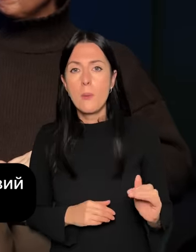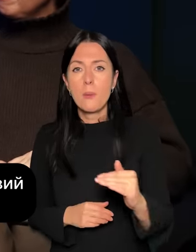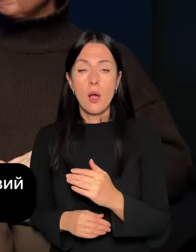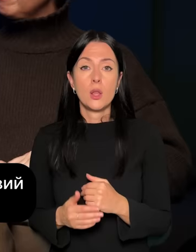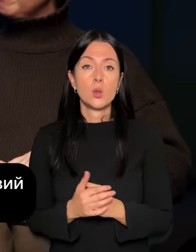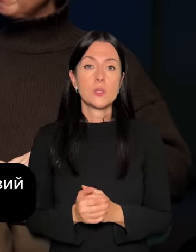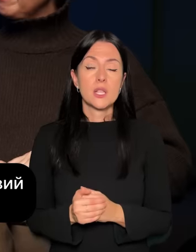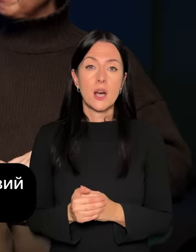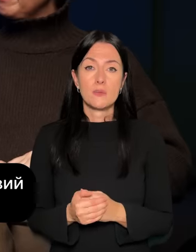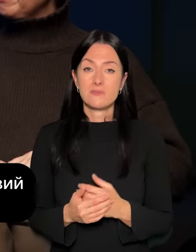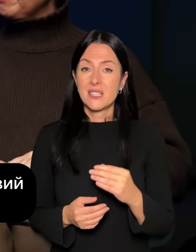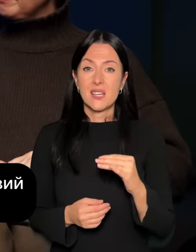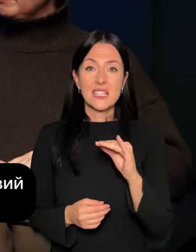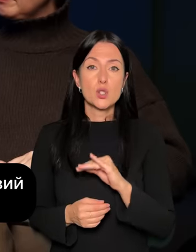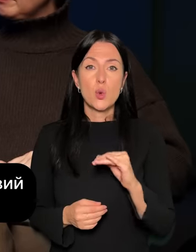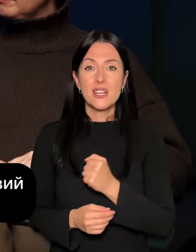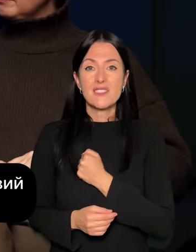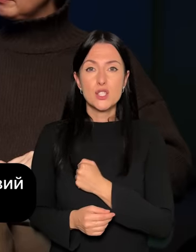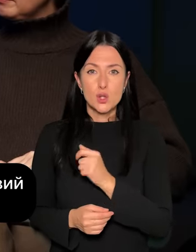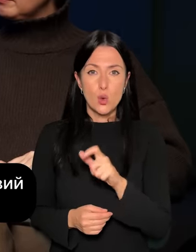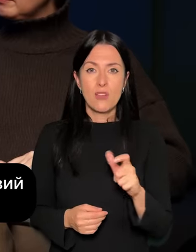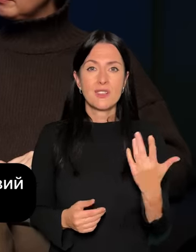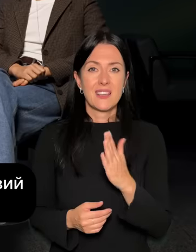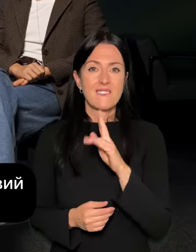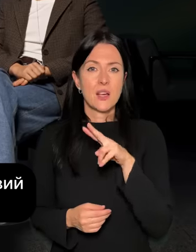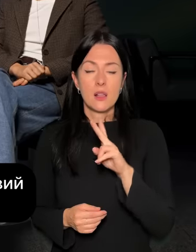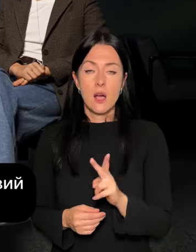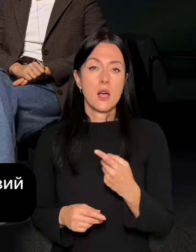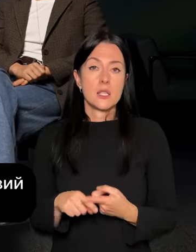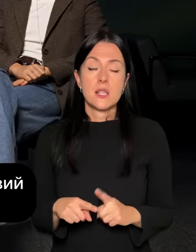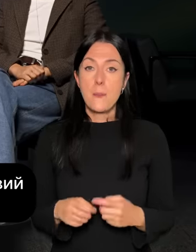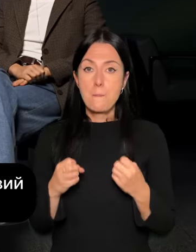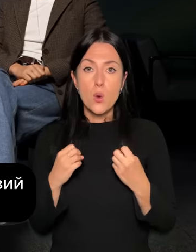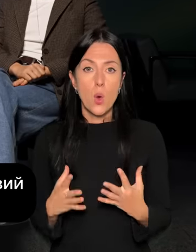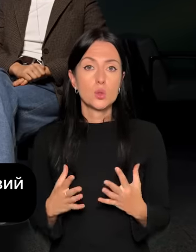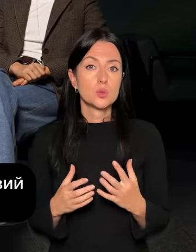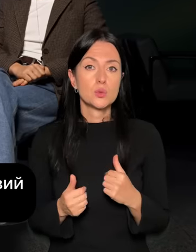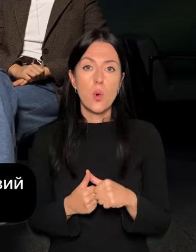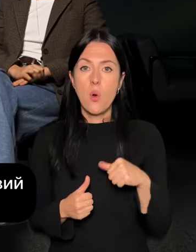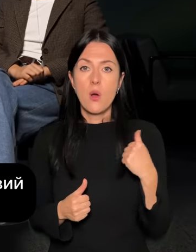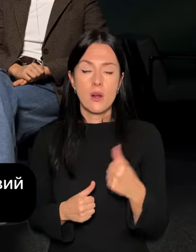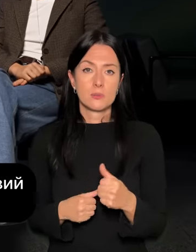Man, the stories of military personnel going through the Medical Social Expert Commission (MSEC) are a whole different story. A relic of the Soviet Union?